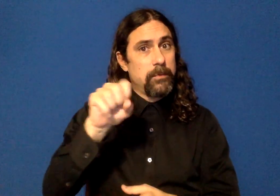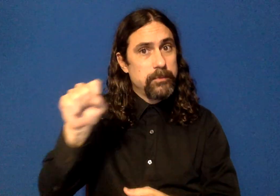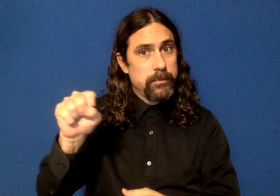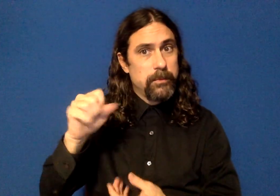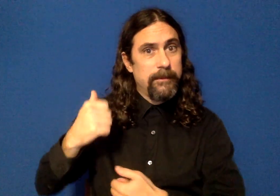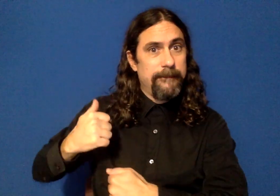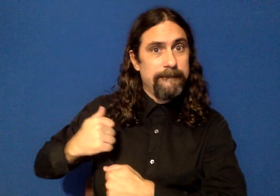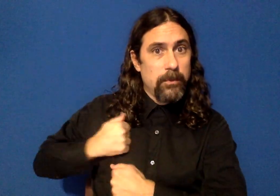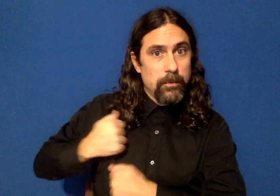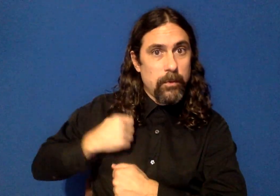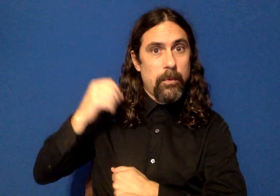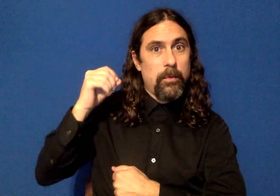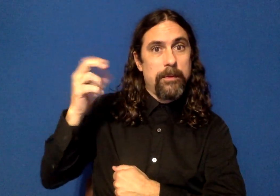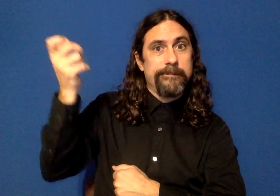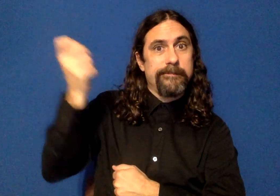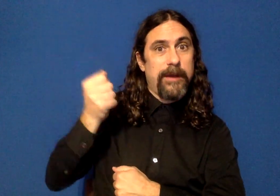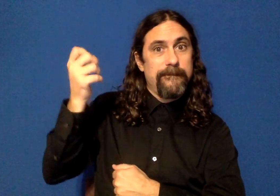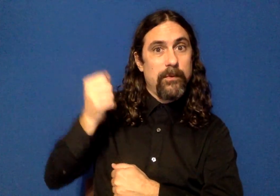Examples: your current lease,